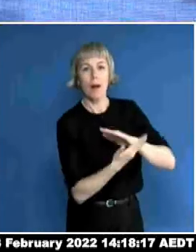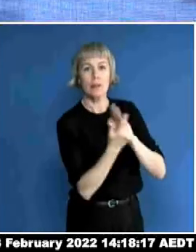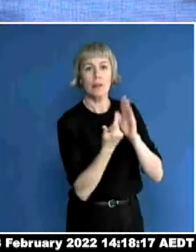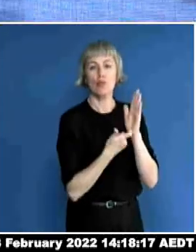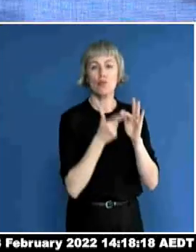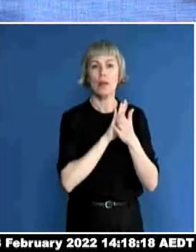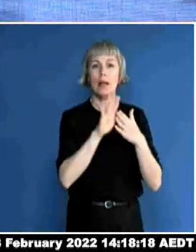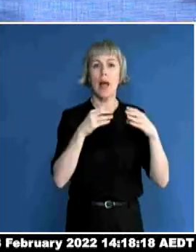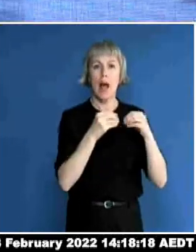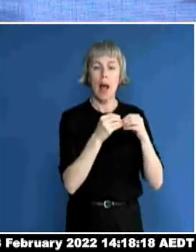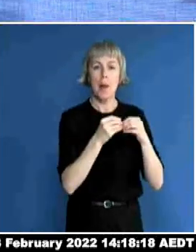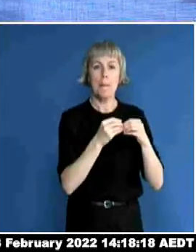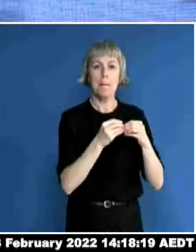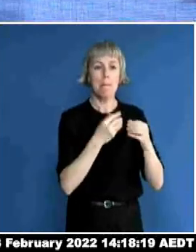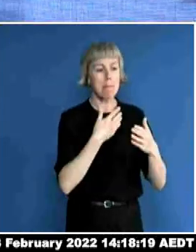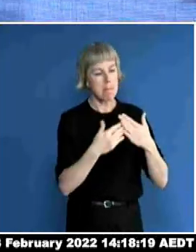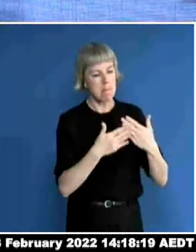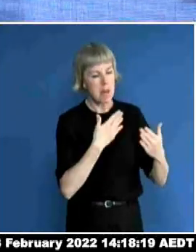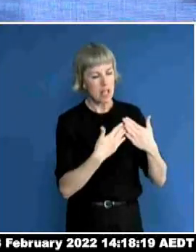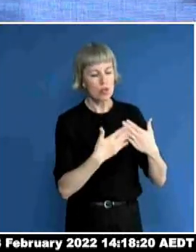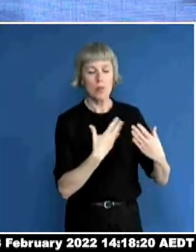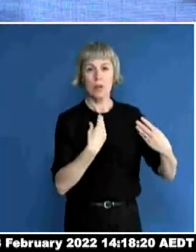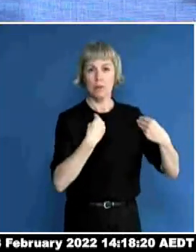But, over time, where you did your work changed.